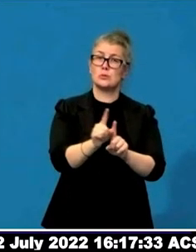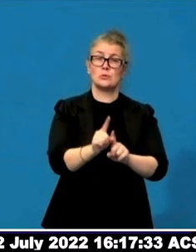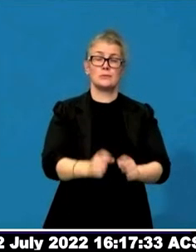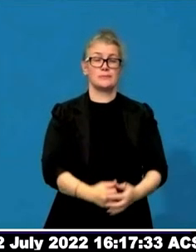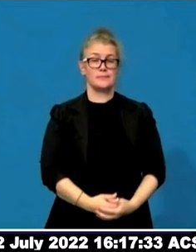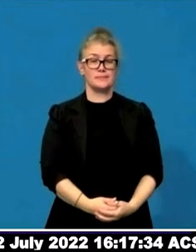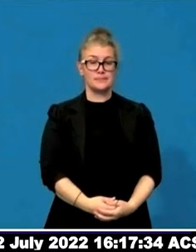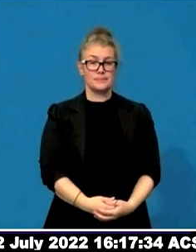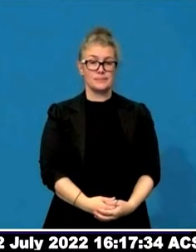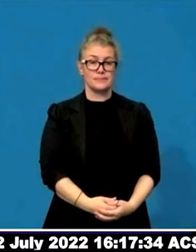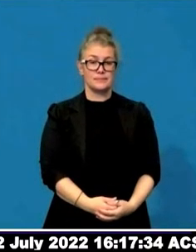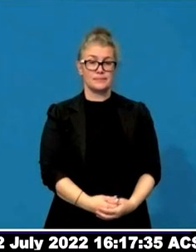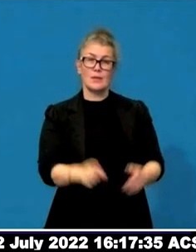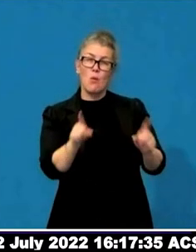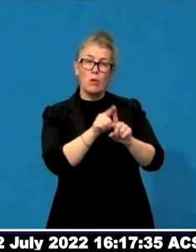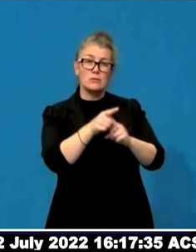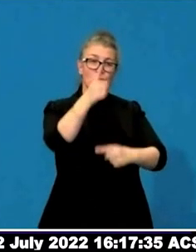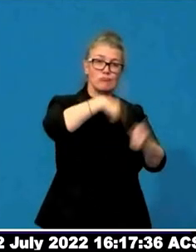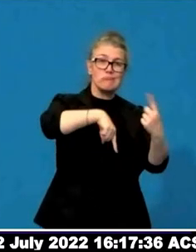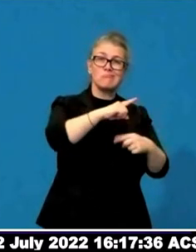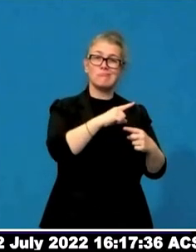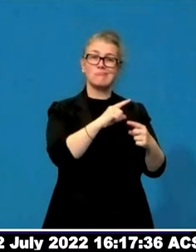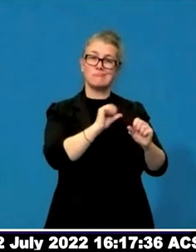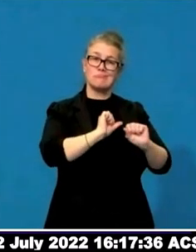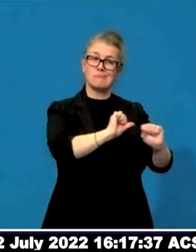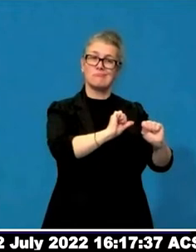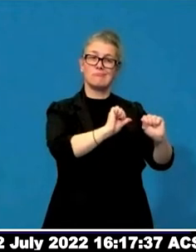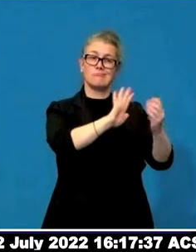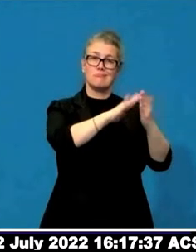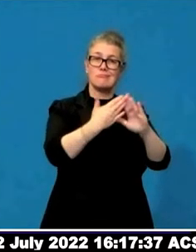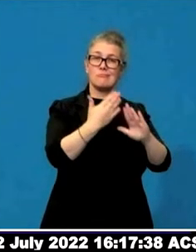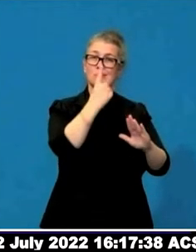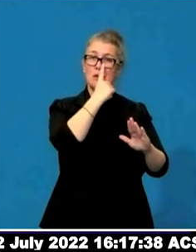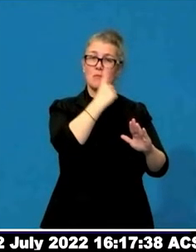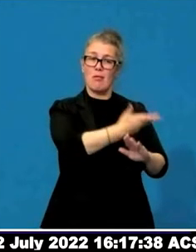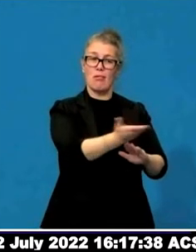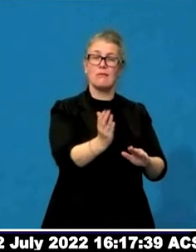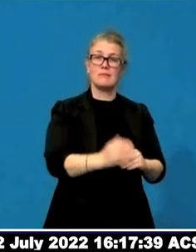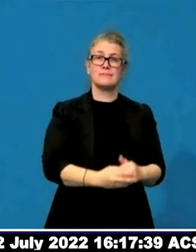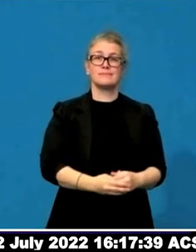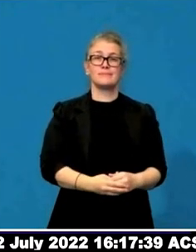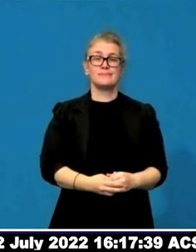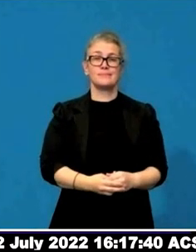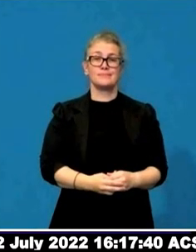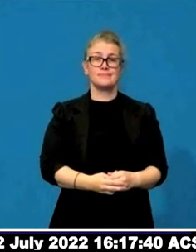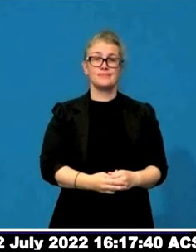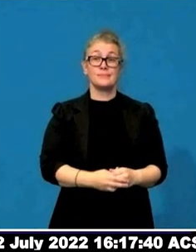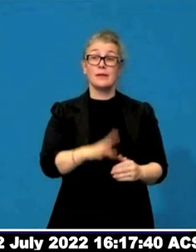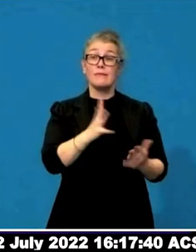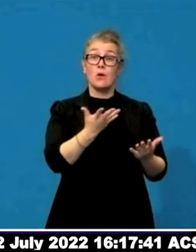And to be around his people? Yeah. And for Ailan people is it important to have